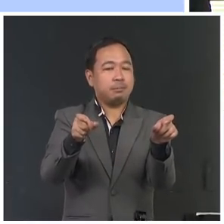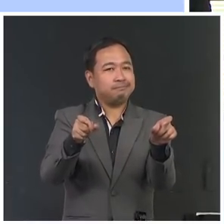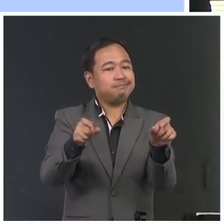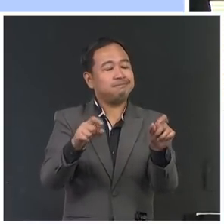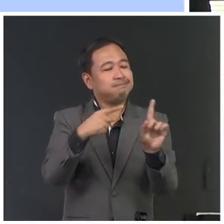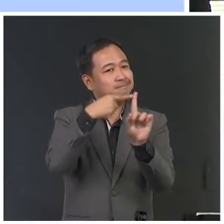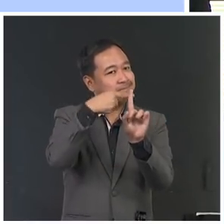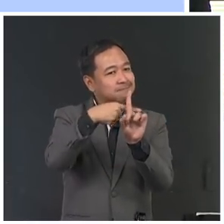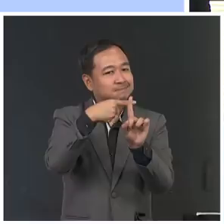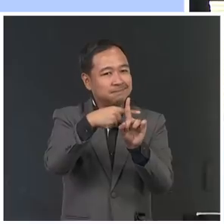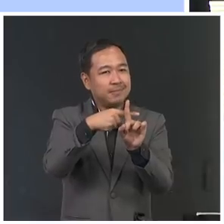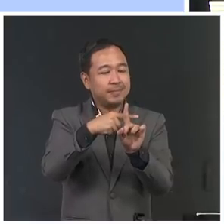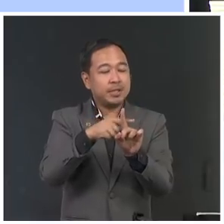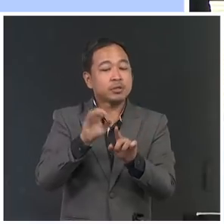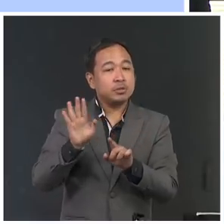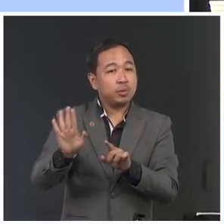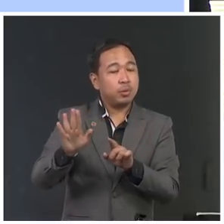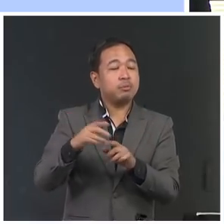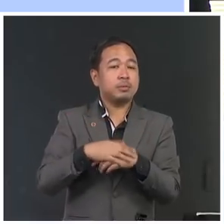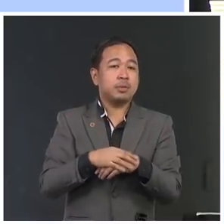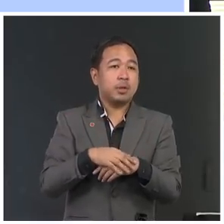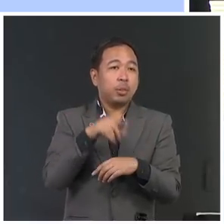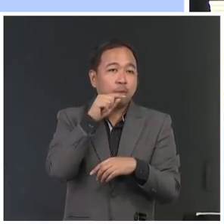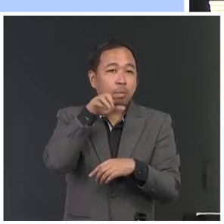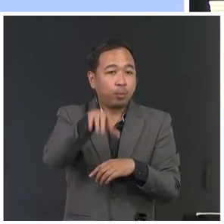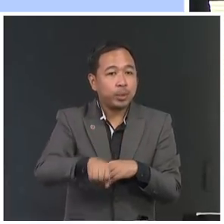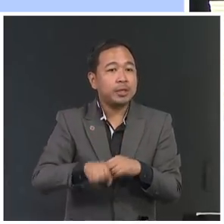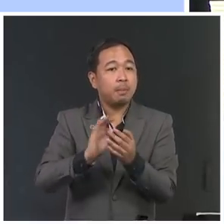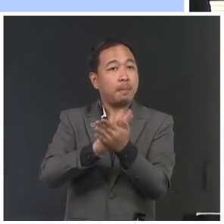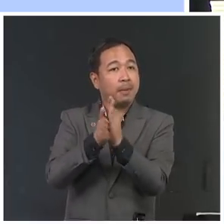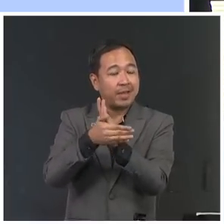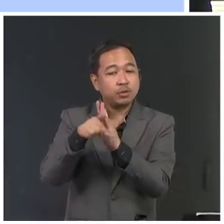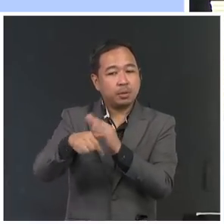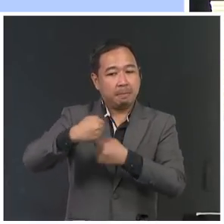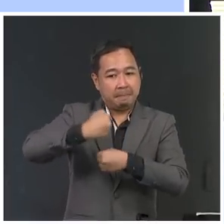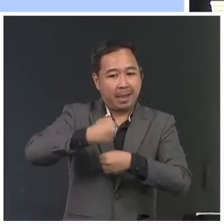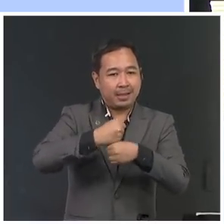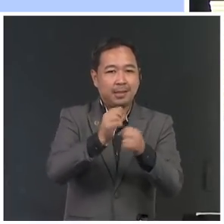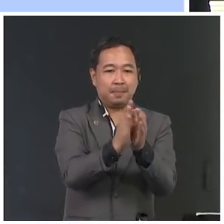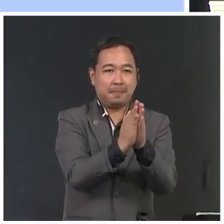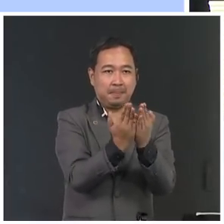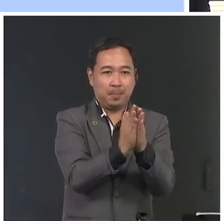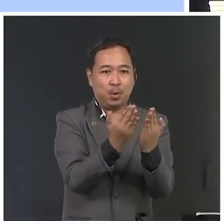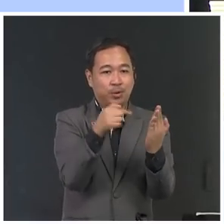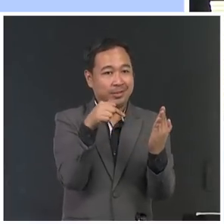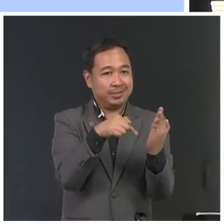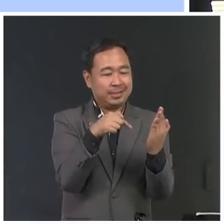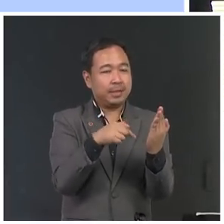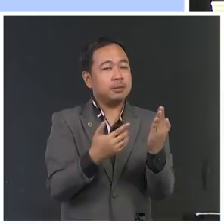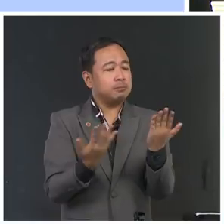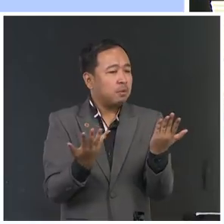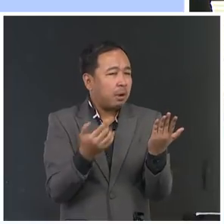years, there will be more people understand -- understanding sign languages. So that would change the society.